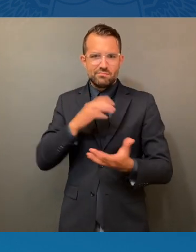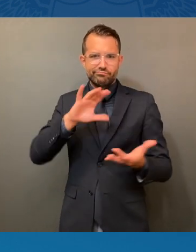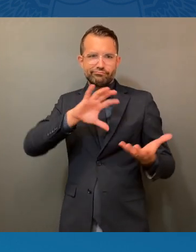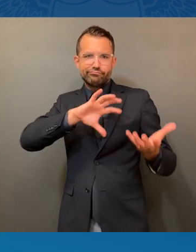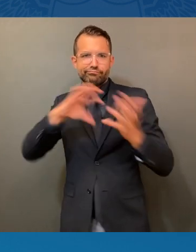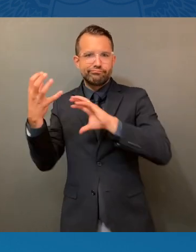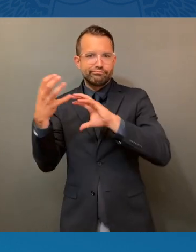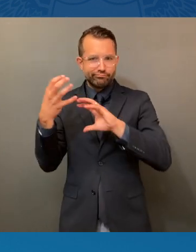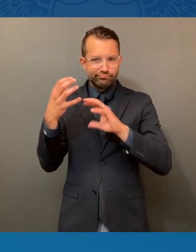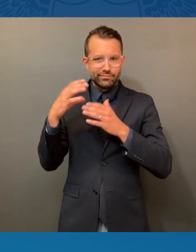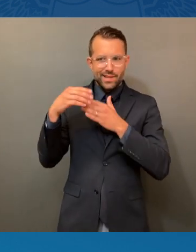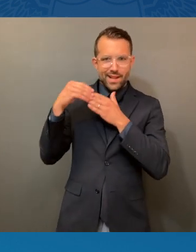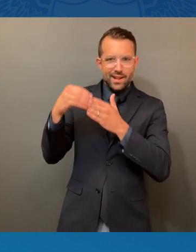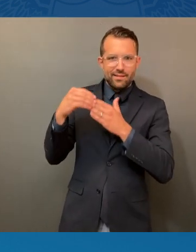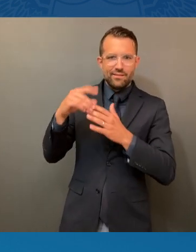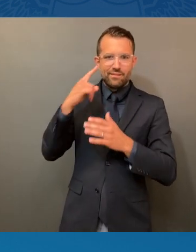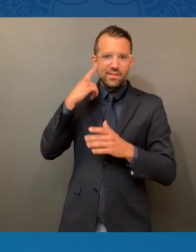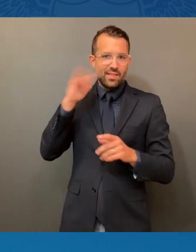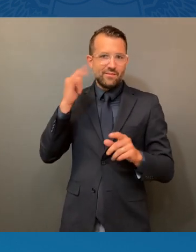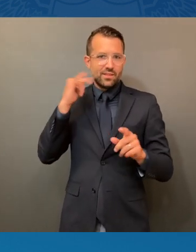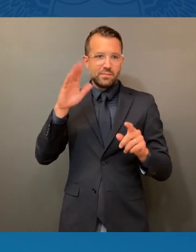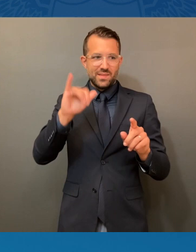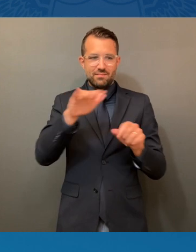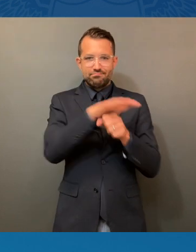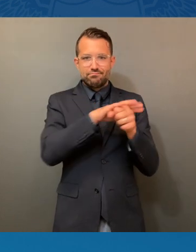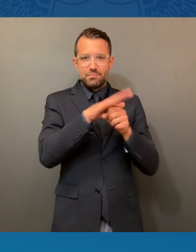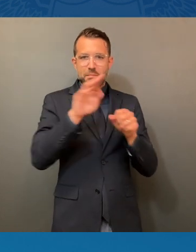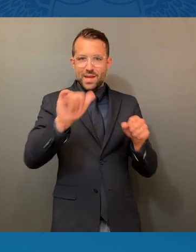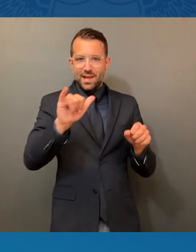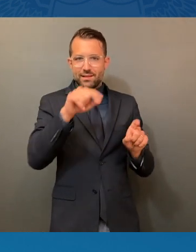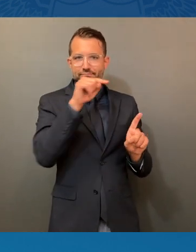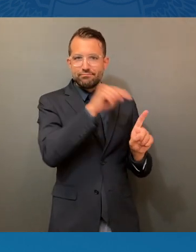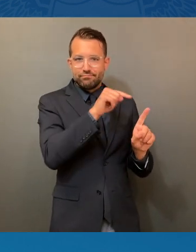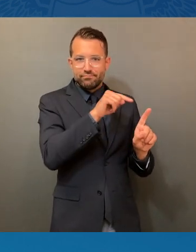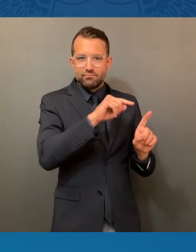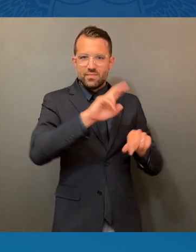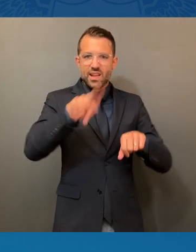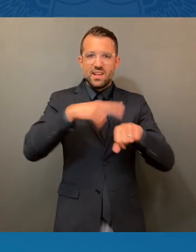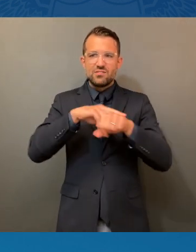have been national and international leaders. And these investments then, as we all know,